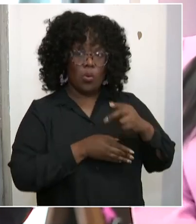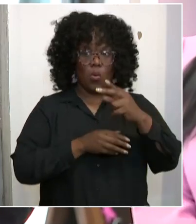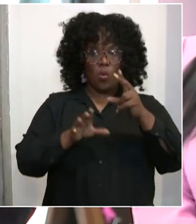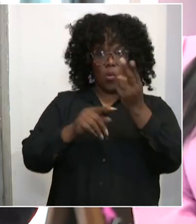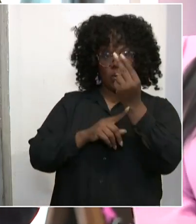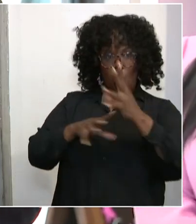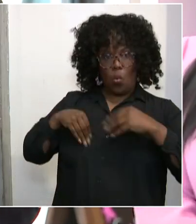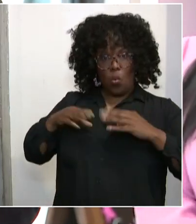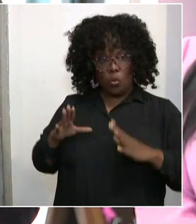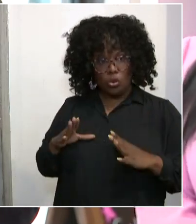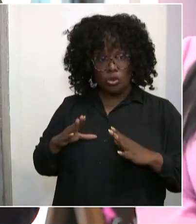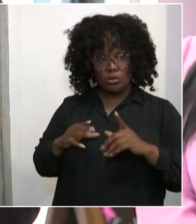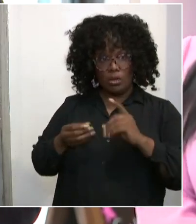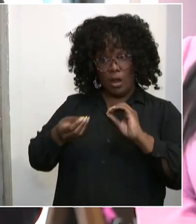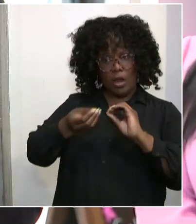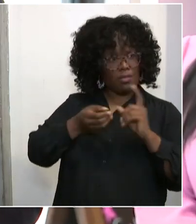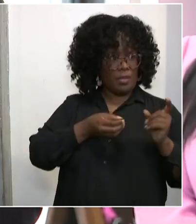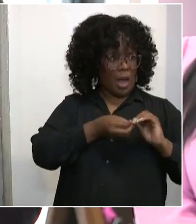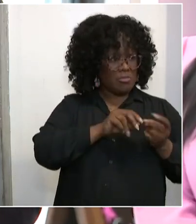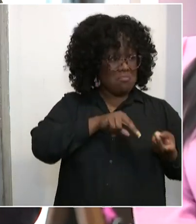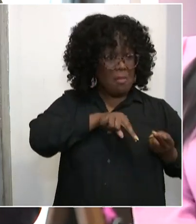it's really a a a win win for us as we look at where we are.